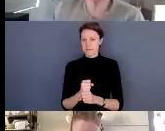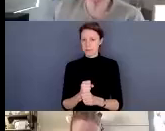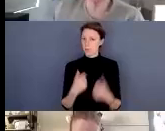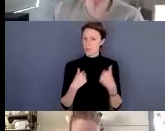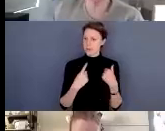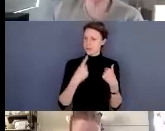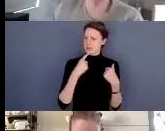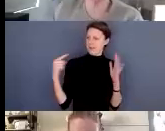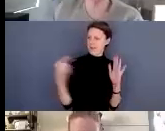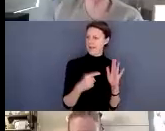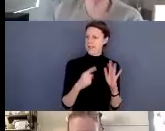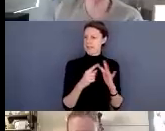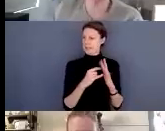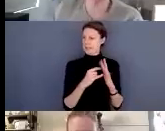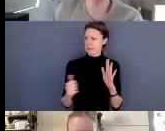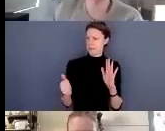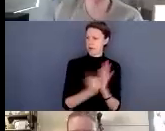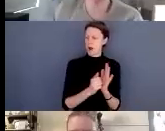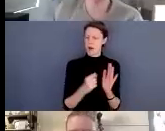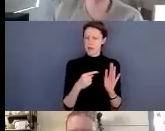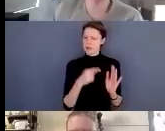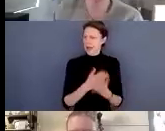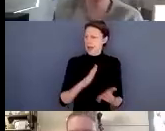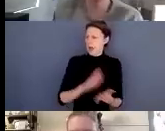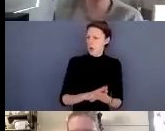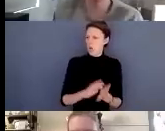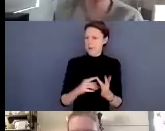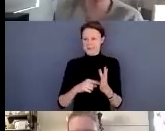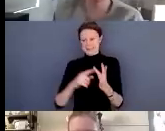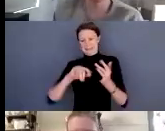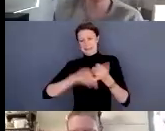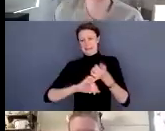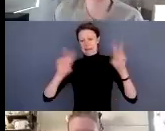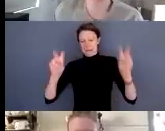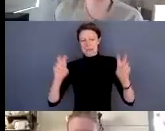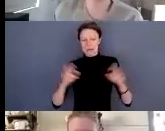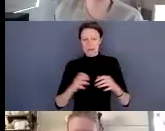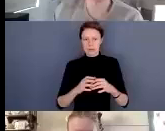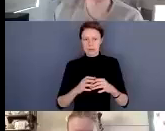this is how it is. And sometimes, I know I do, we get frustrated when others don't see it exactly